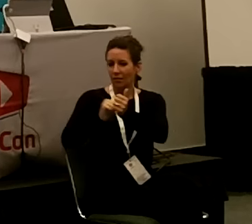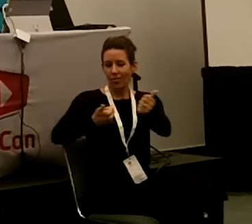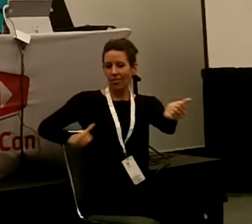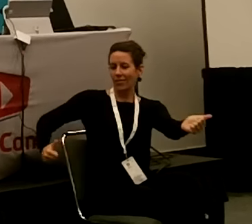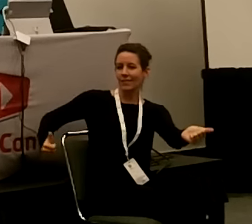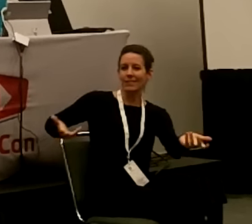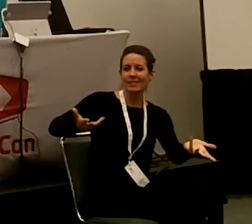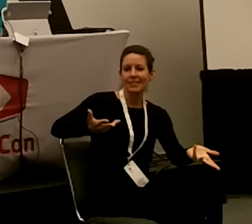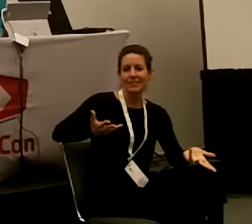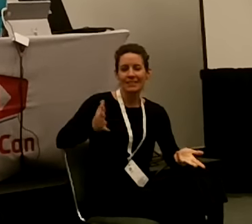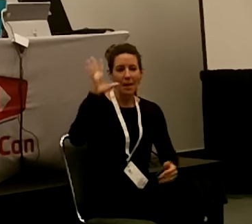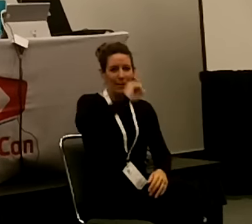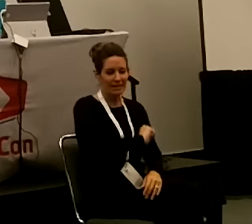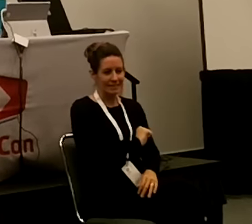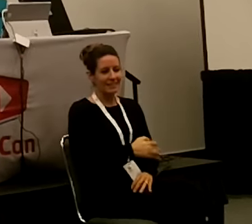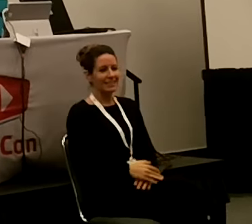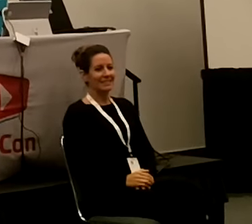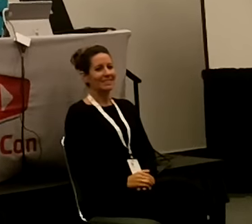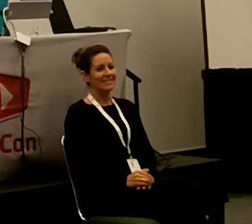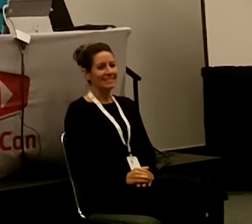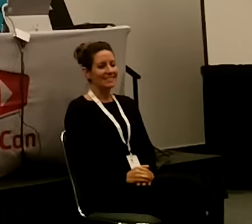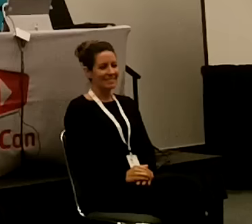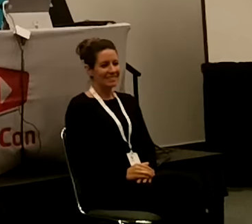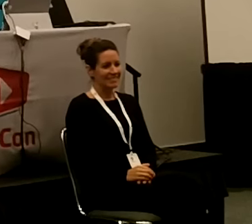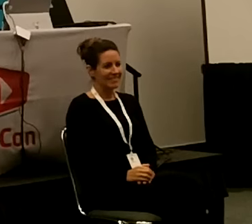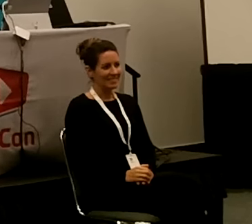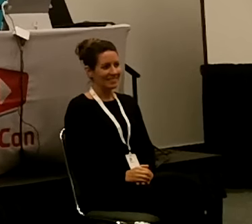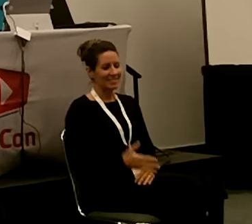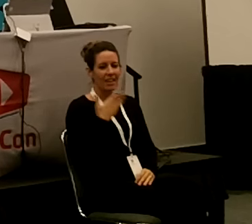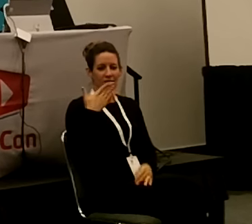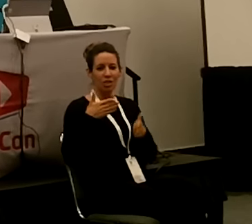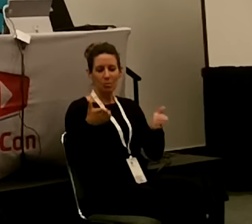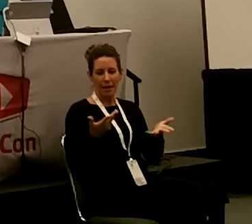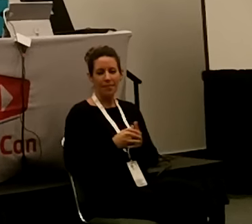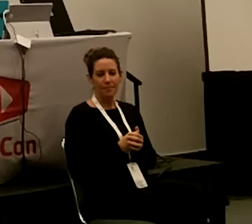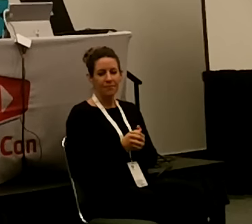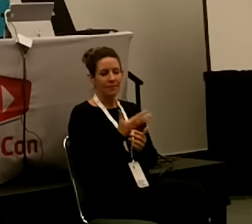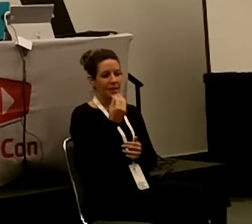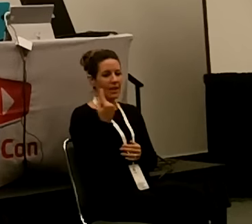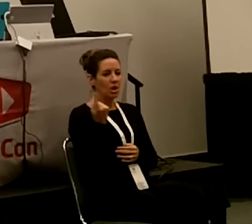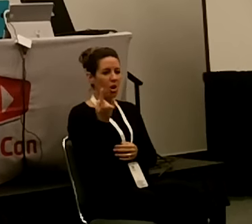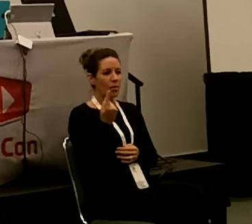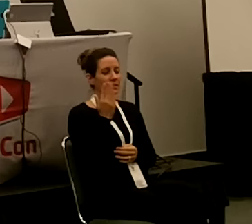and it's like, "Oh, okay, I don't get it. "That's a good one, goodbye."